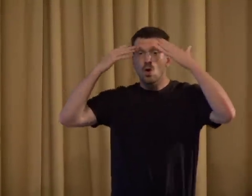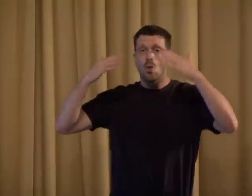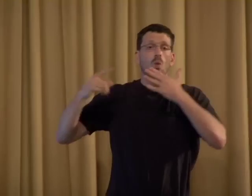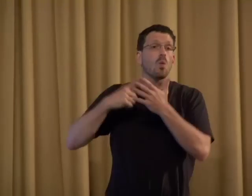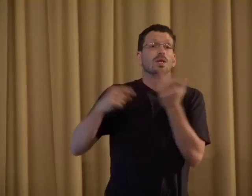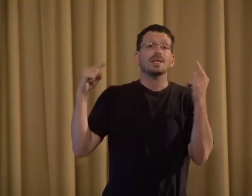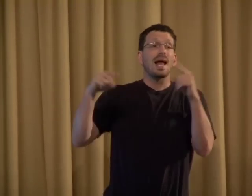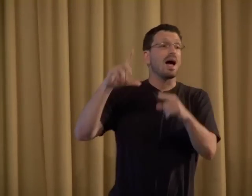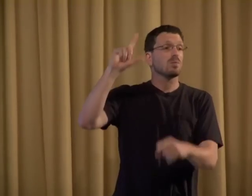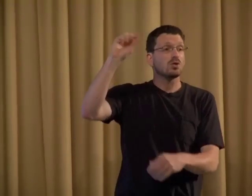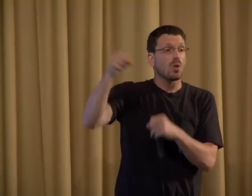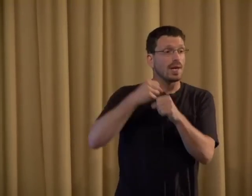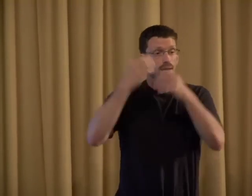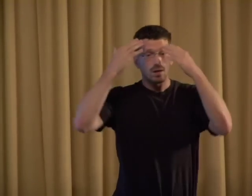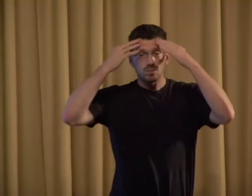The future -- we don't know what it'll be like. What's going to happen in 20 years, who knows? Ten years, who knows? What are the jobs of the future? Who knows?